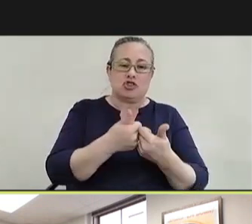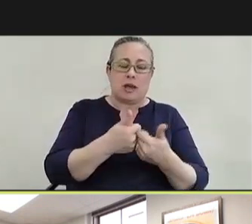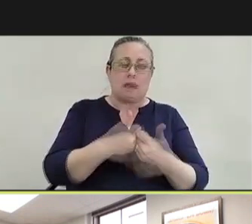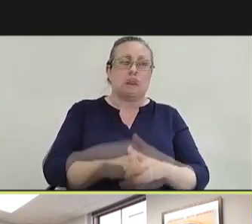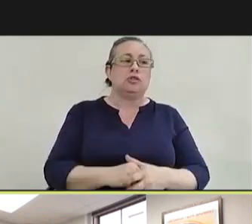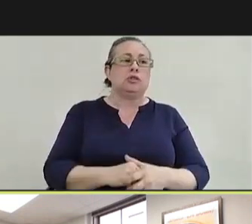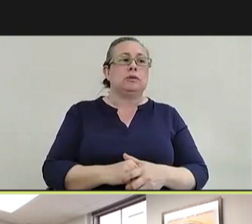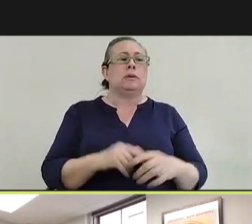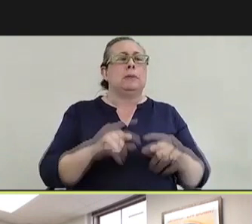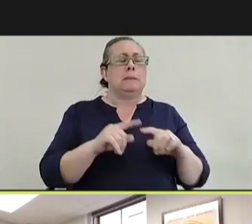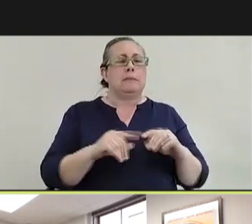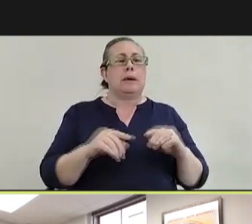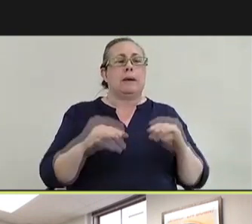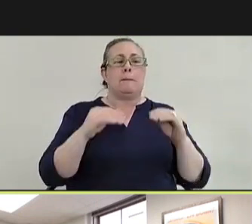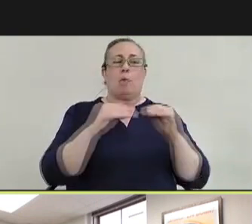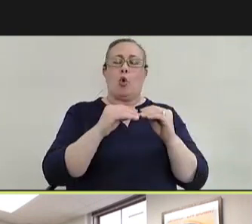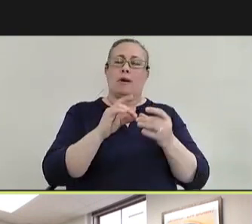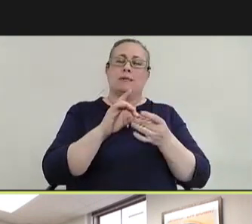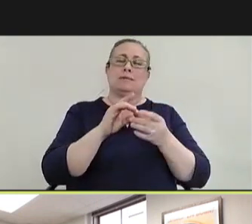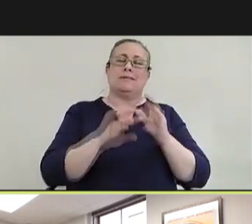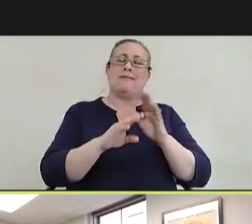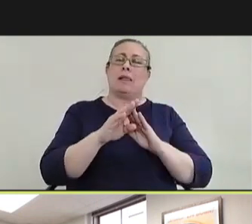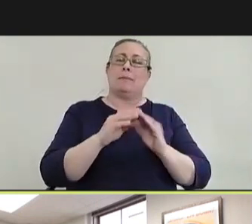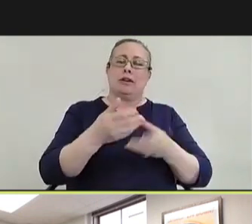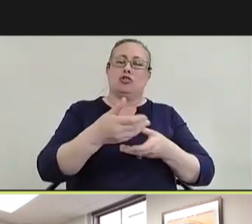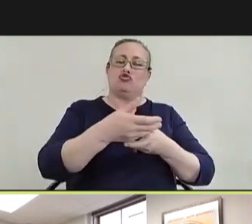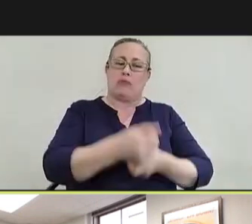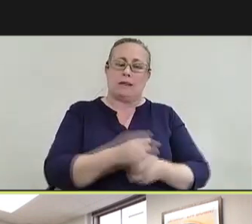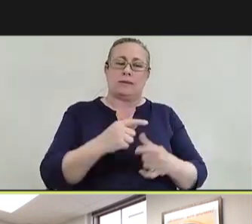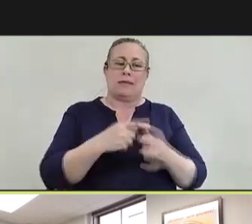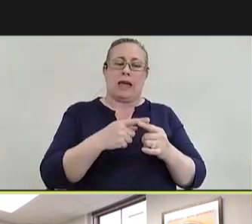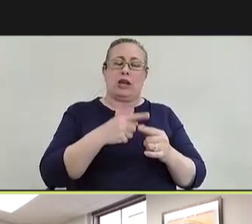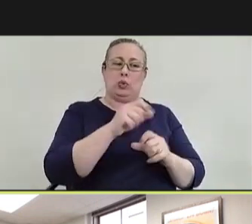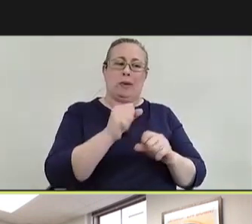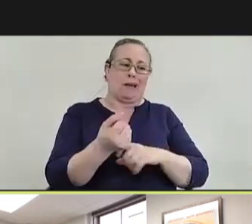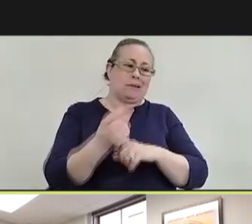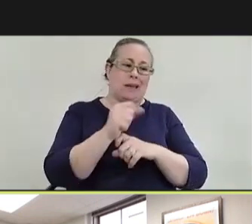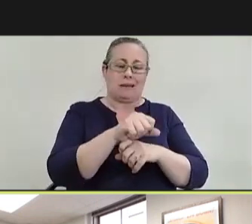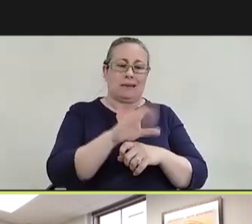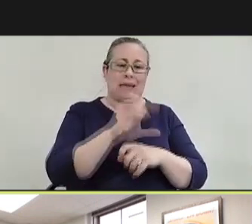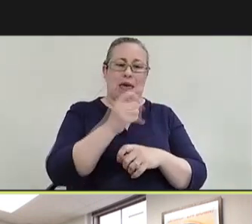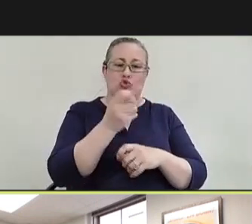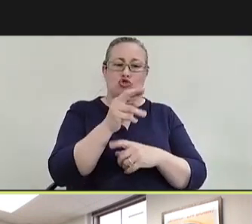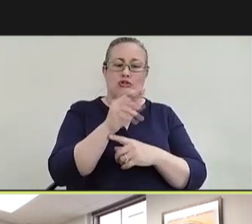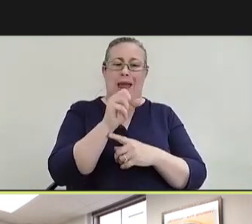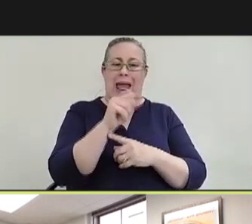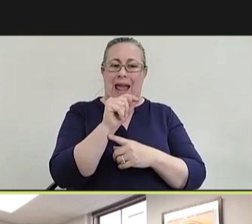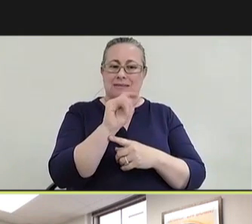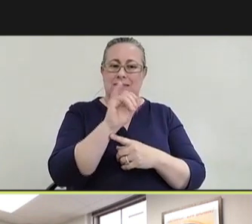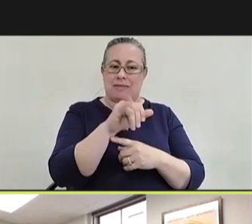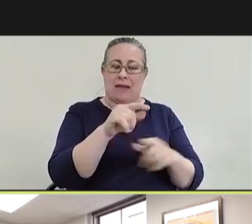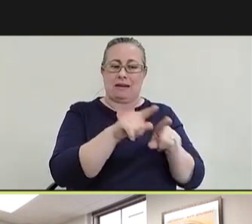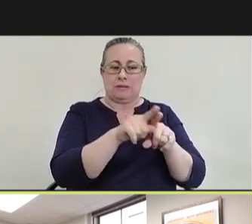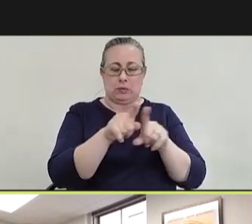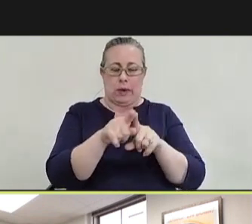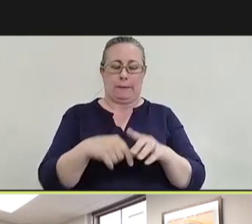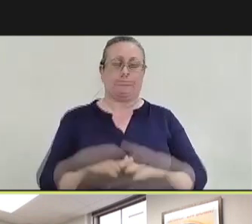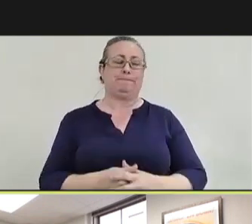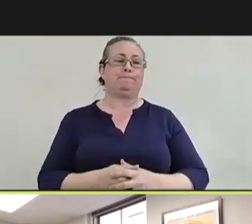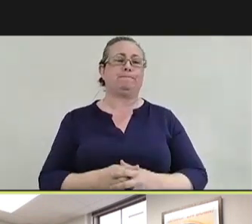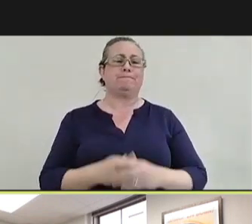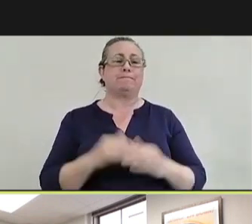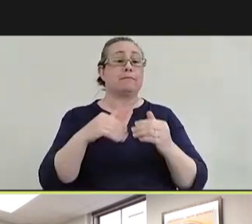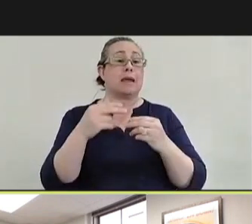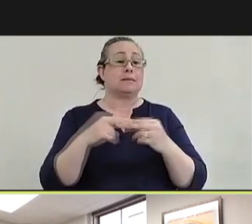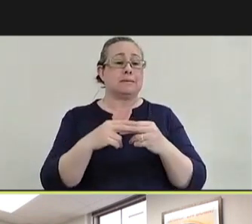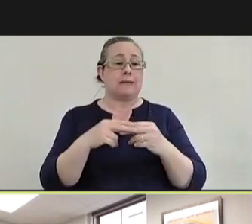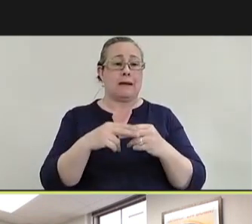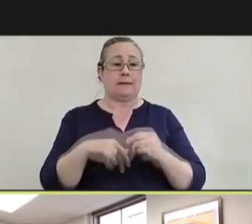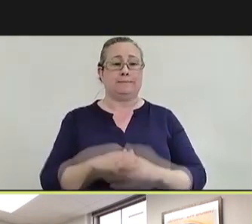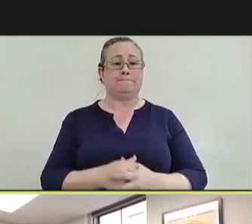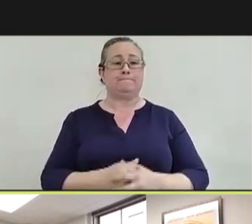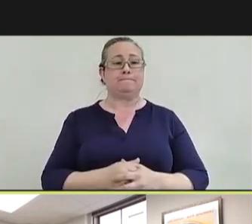more developing, that trust that so that you can counteract that as well, so next slide.